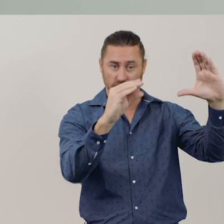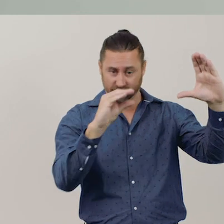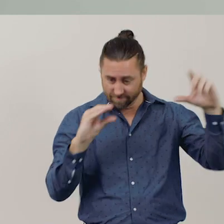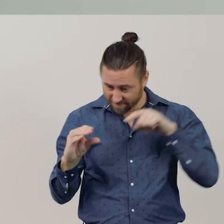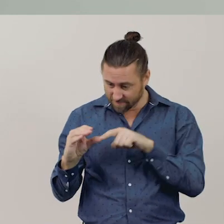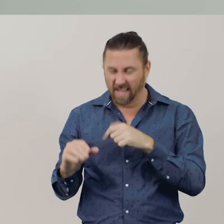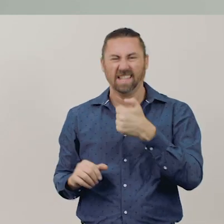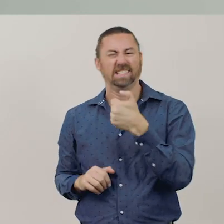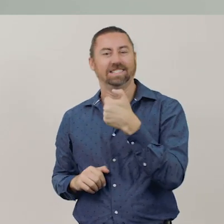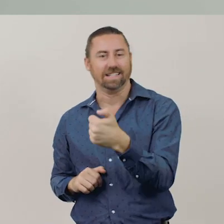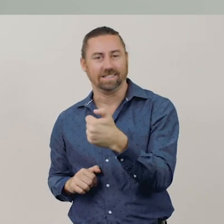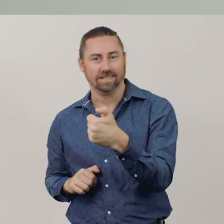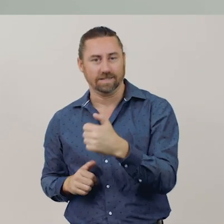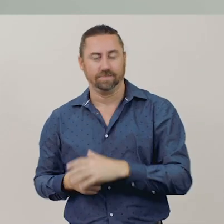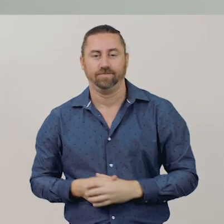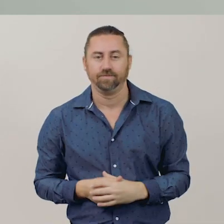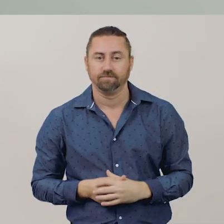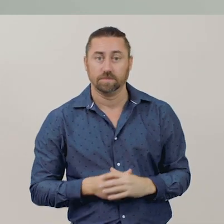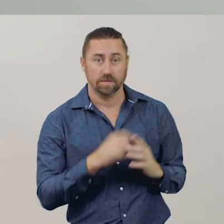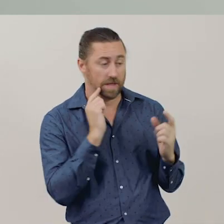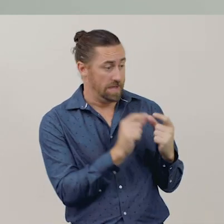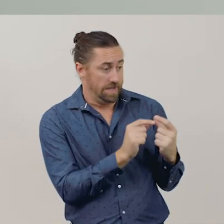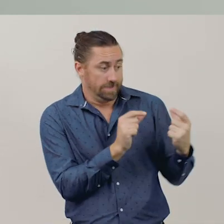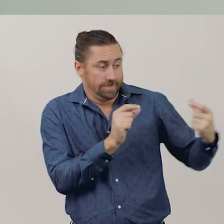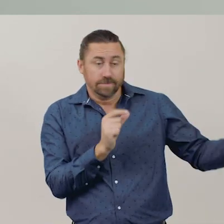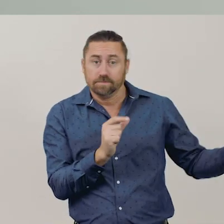If this strip represents the whole collection,